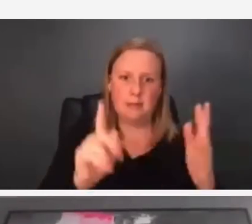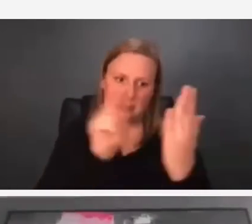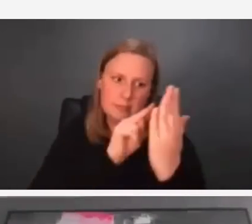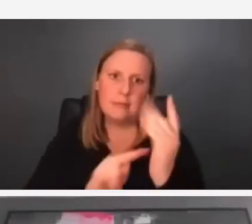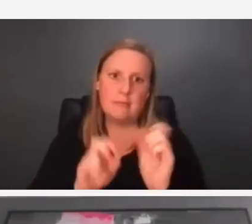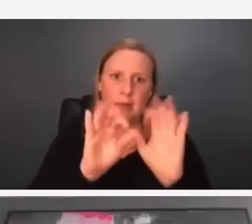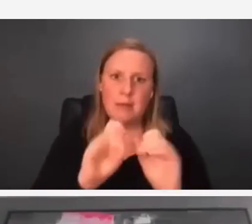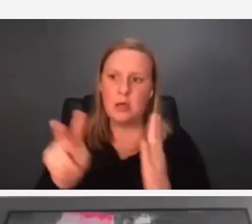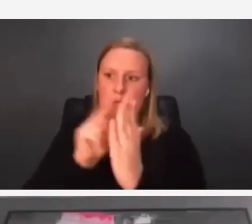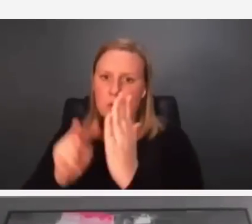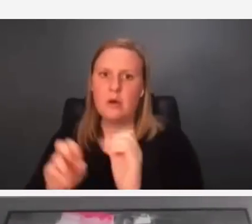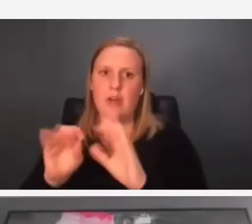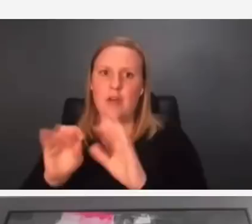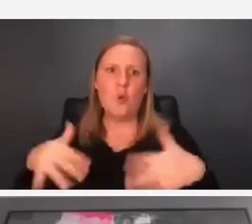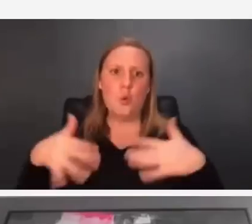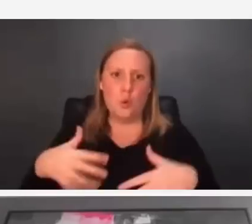coordinate that in the best way possible for you.